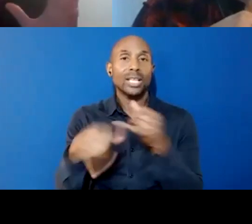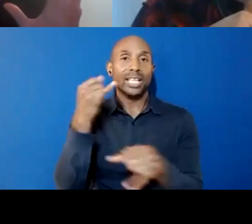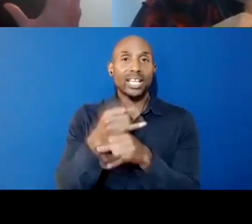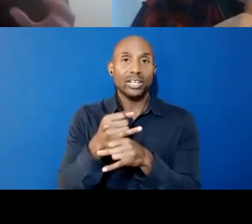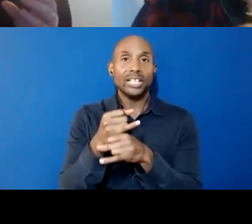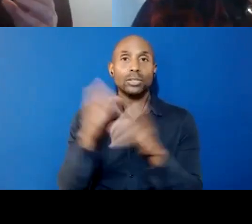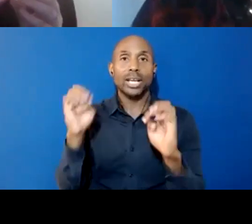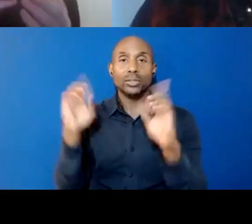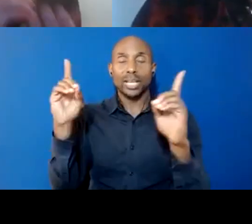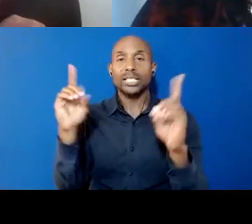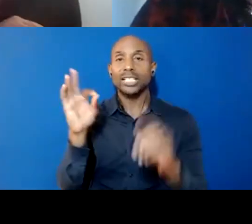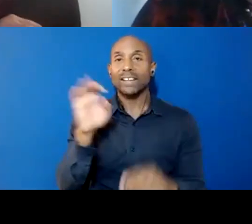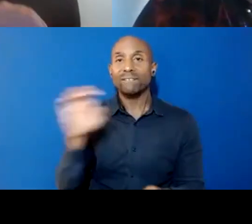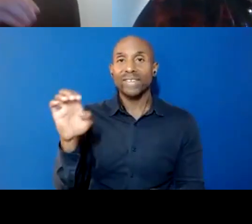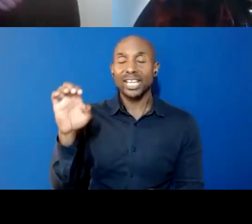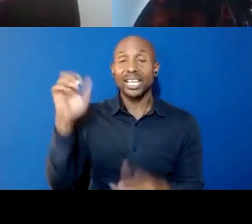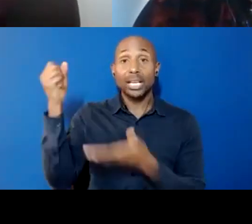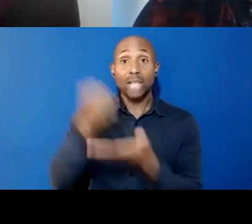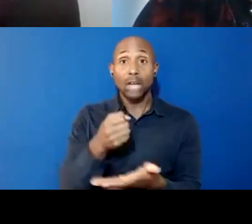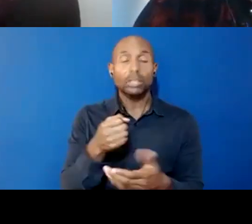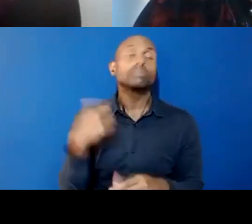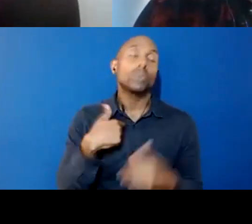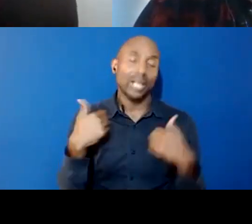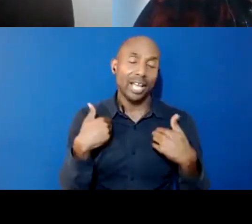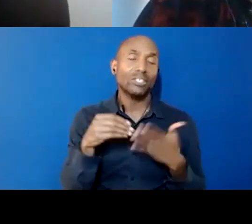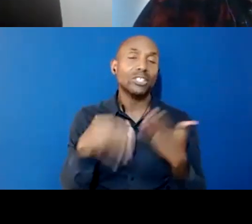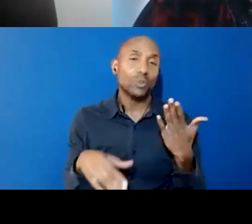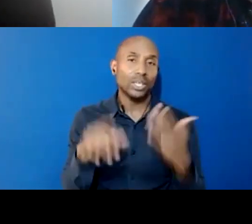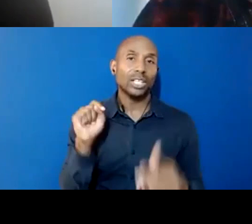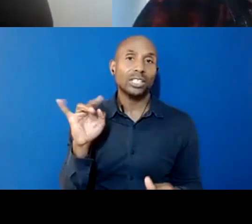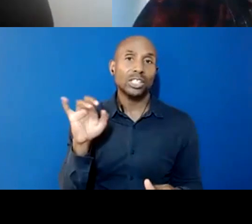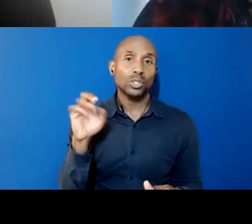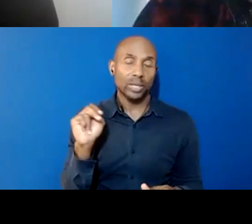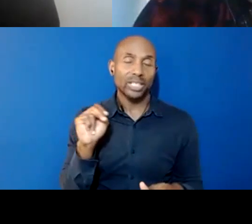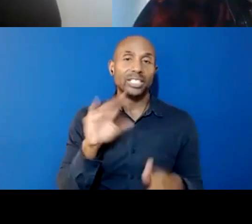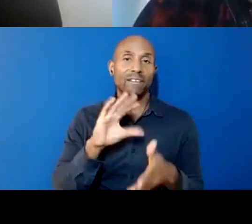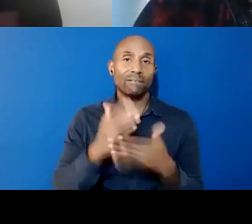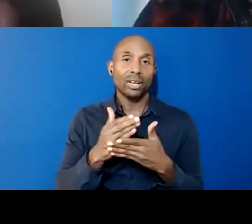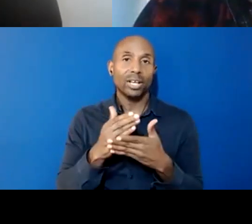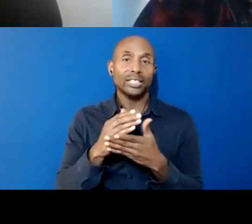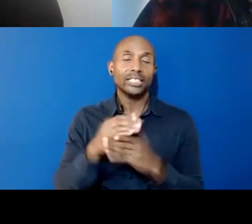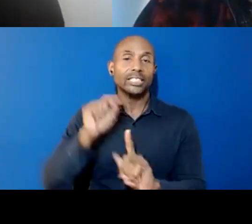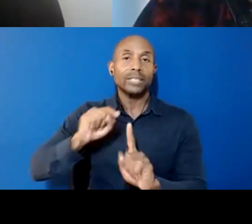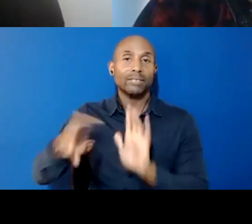had tuition funds dedicated for international education, but not specifically for supporting